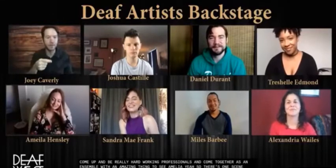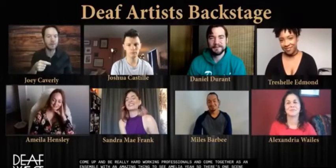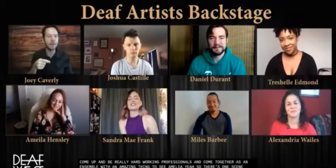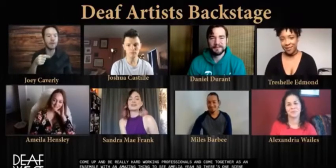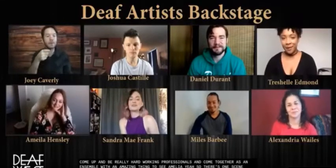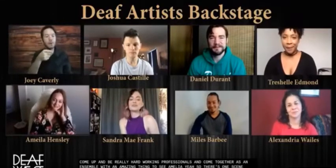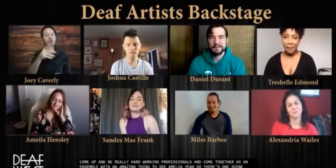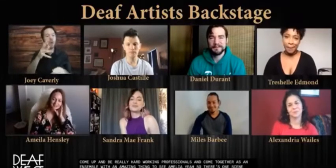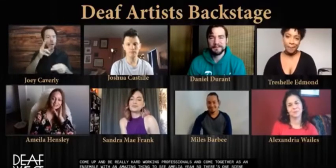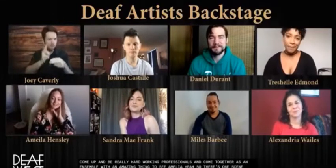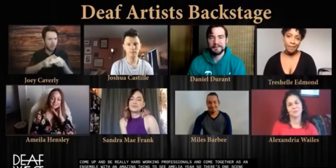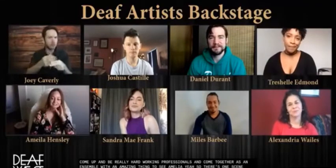Joey: I have a question for Miles.